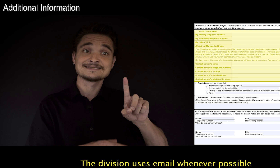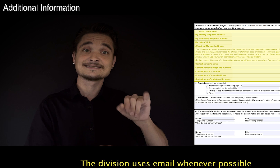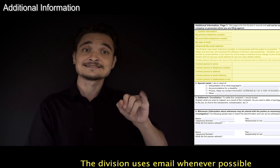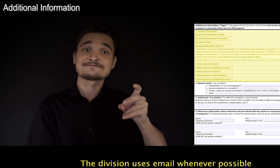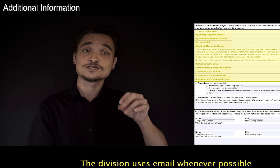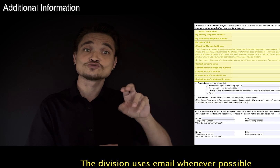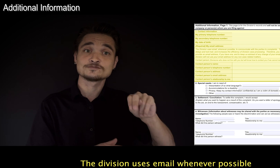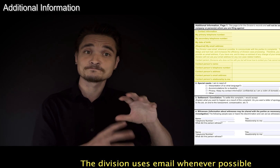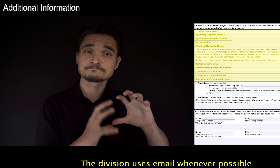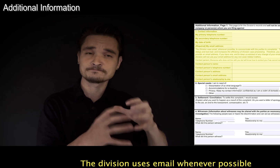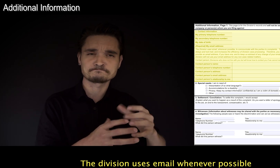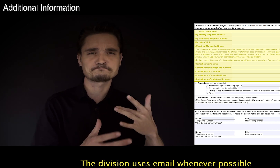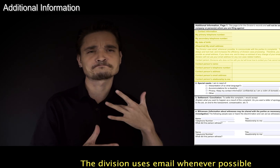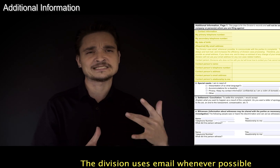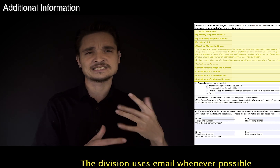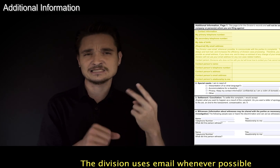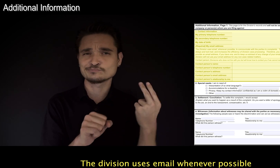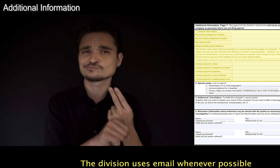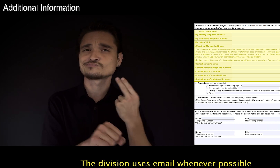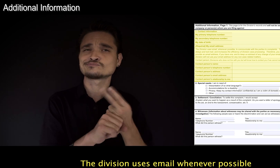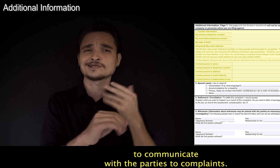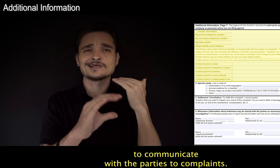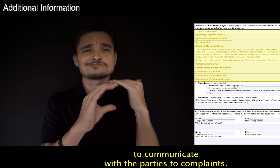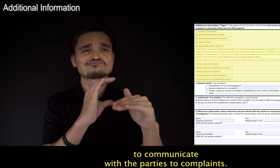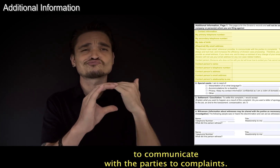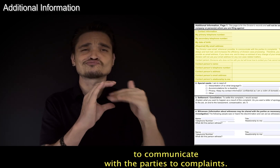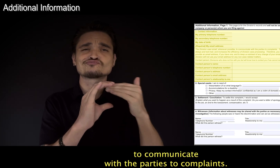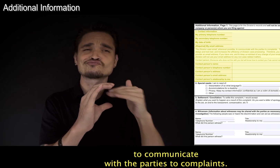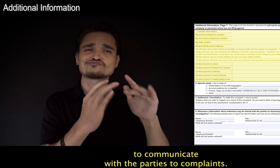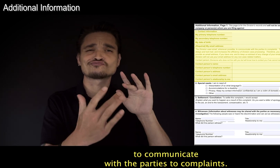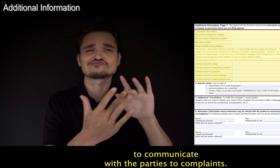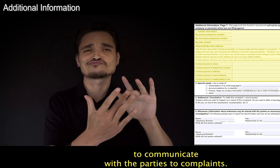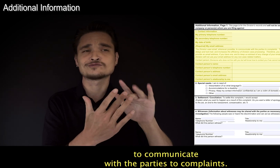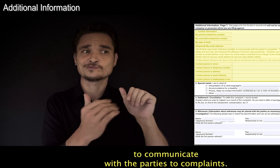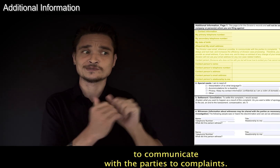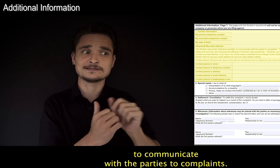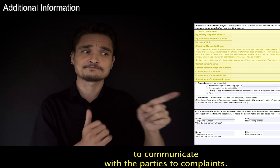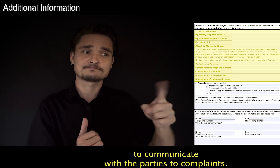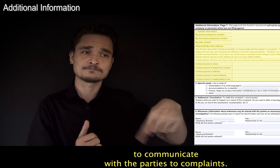The division uses email whenever possible to communicate with the parties to complaints.